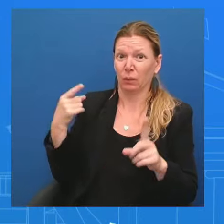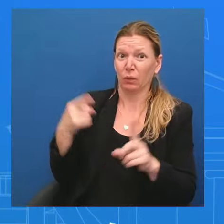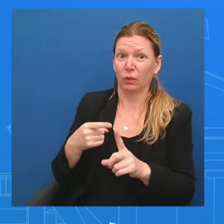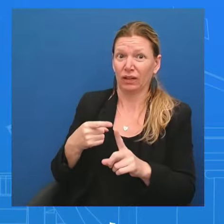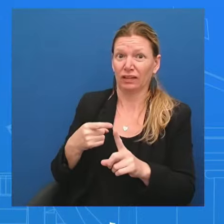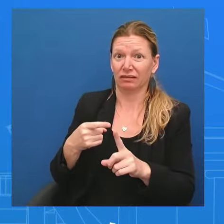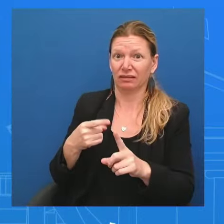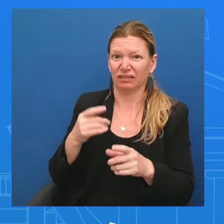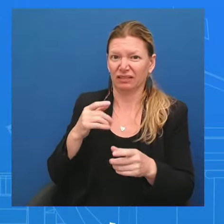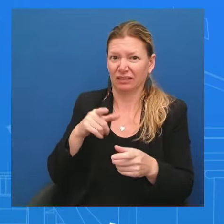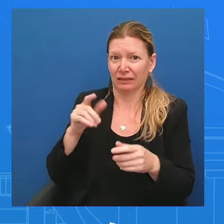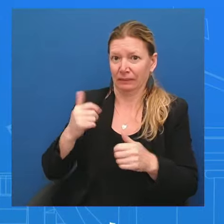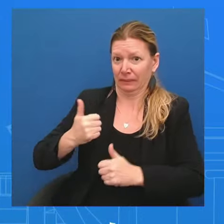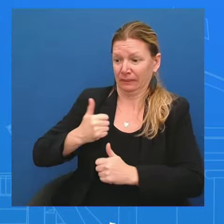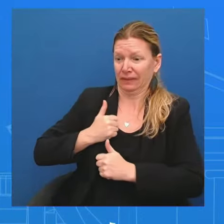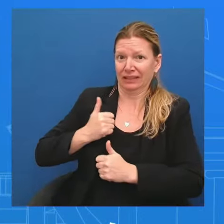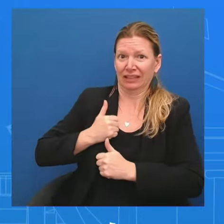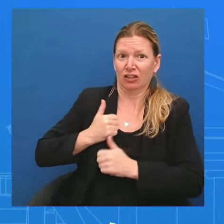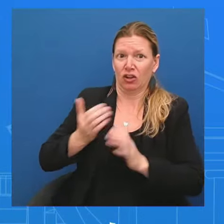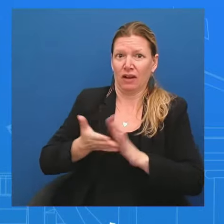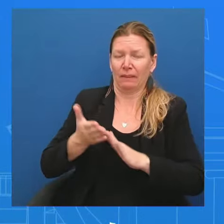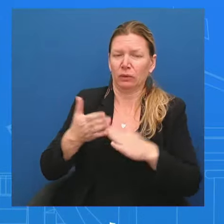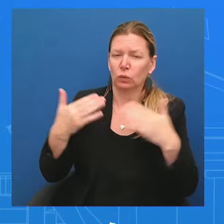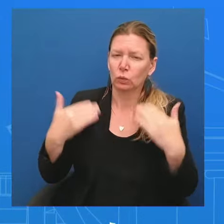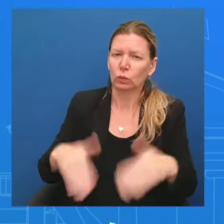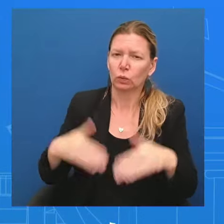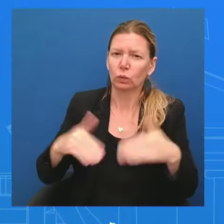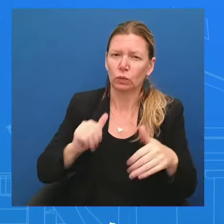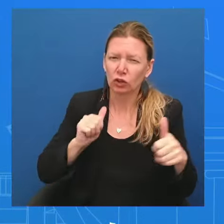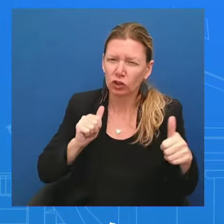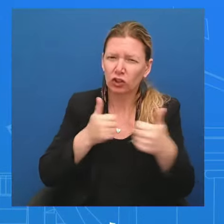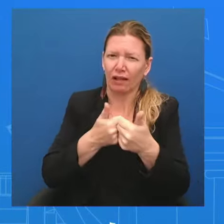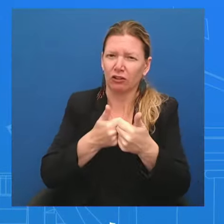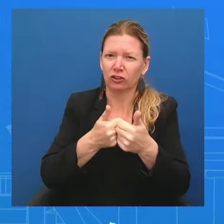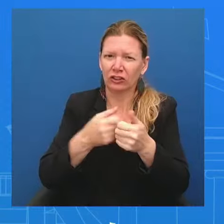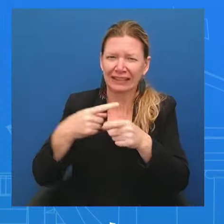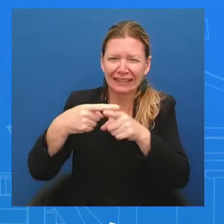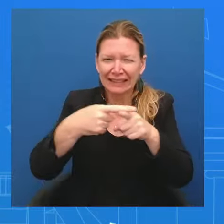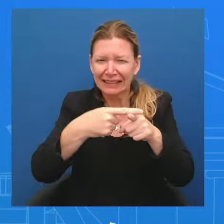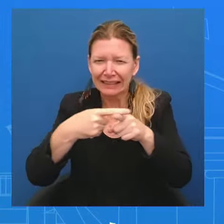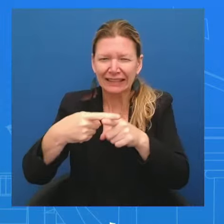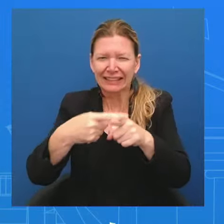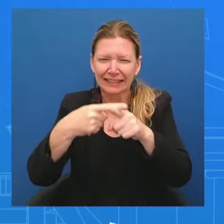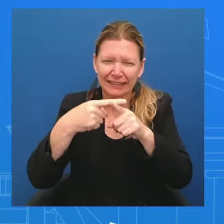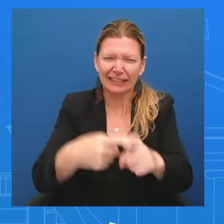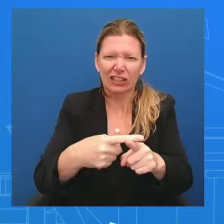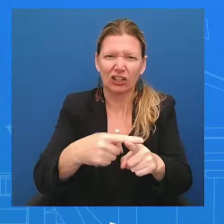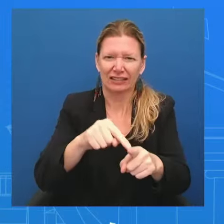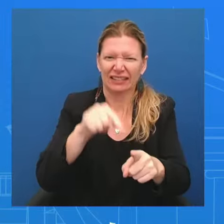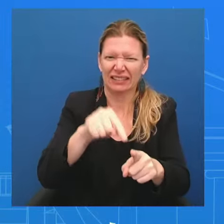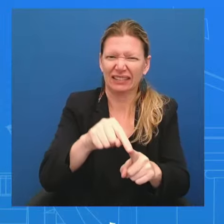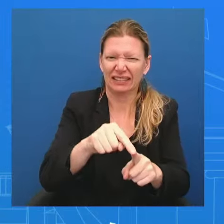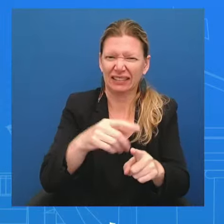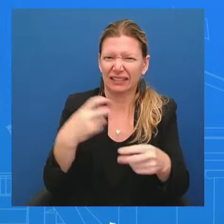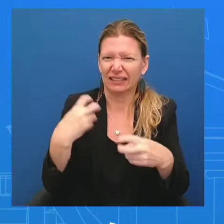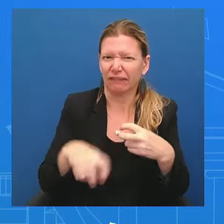A challenge I would add, Mary, that we have been sharing and our perspectives on with the Israelis from our own lessons